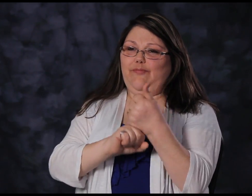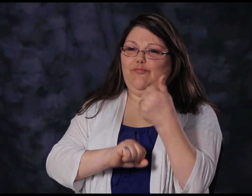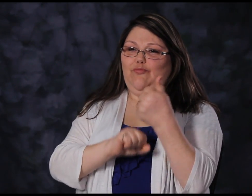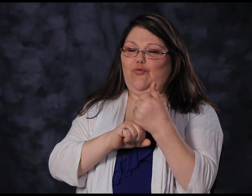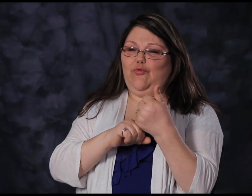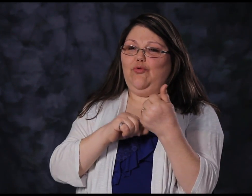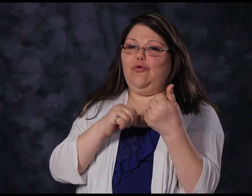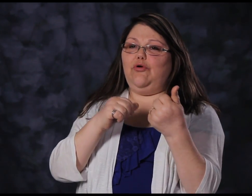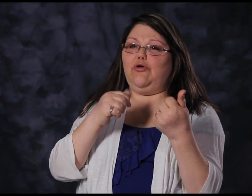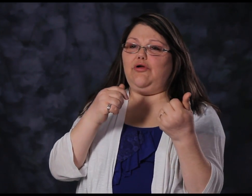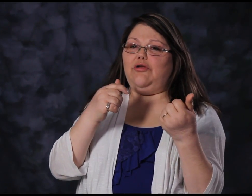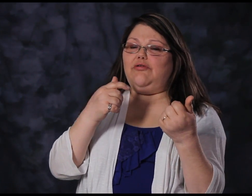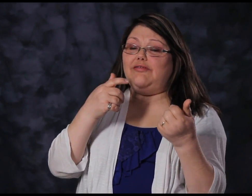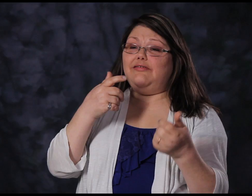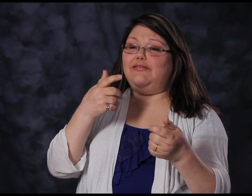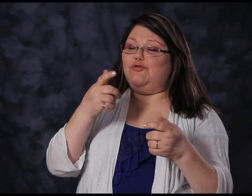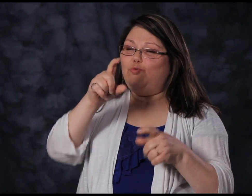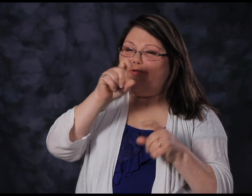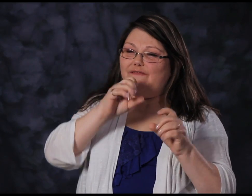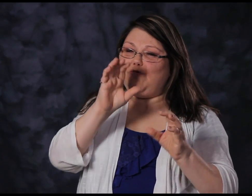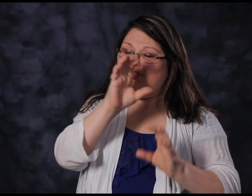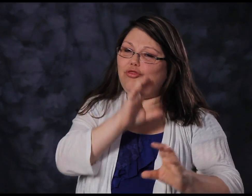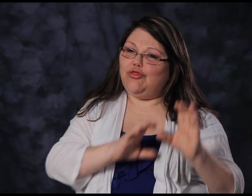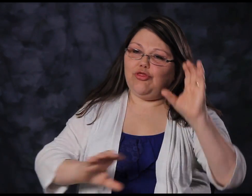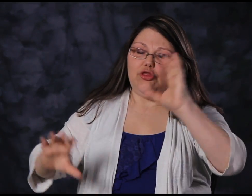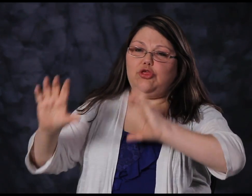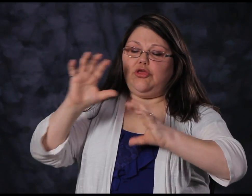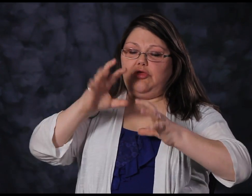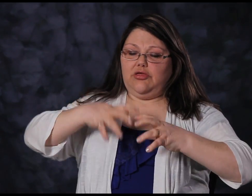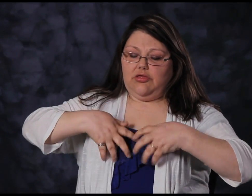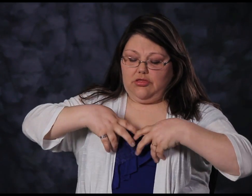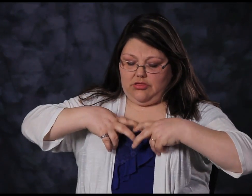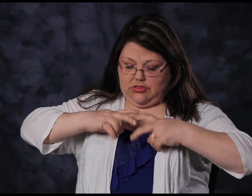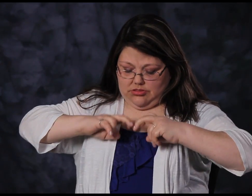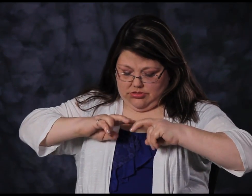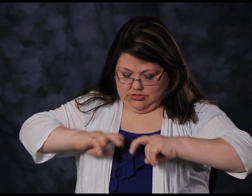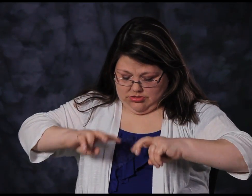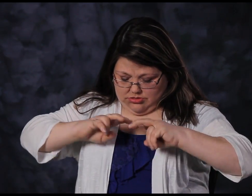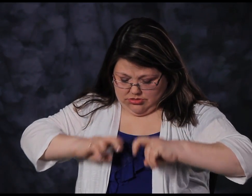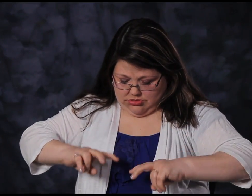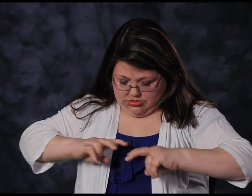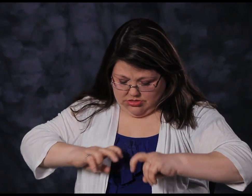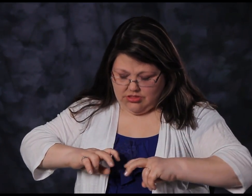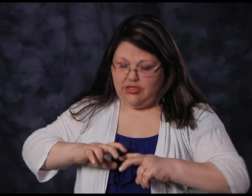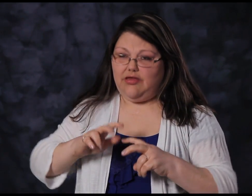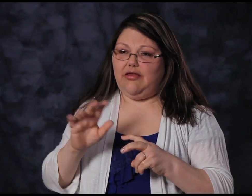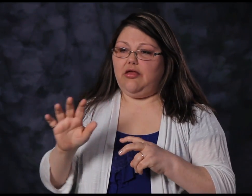I’m so grateful for the support that I have, and I know that you have it, too. You have to look for it.